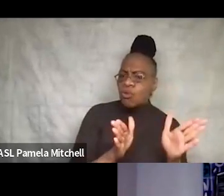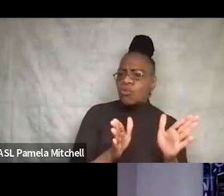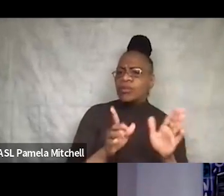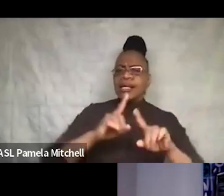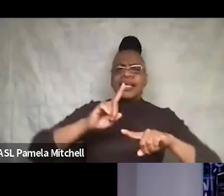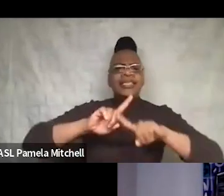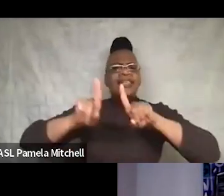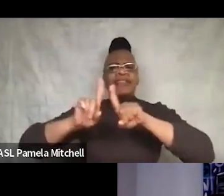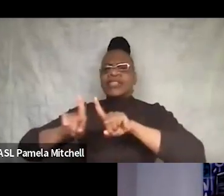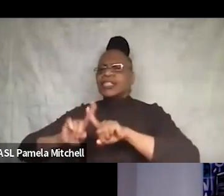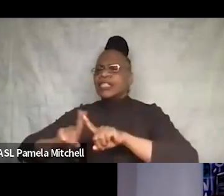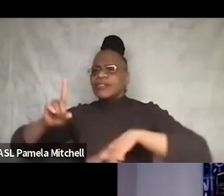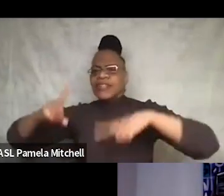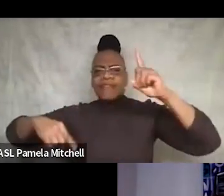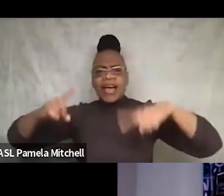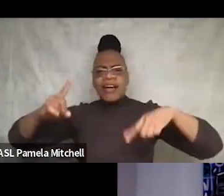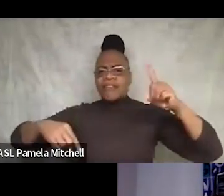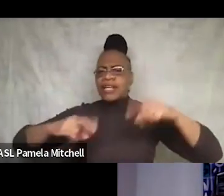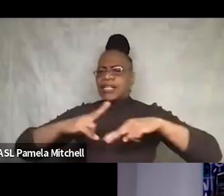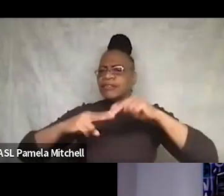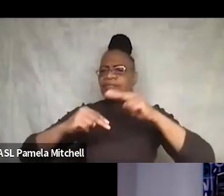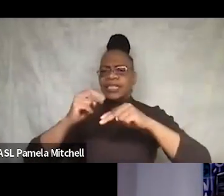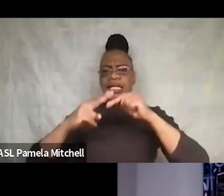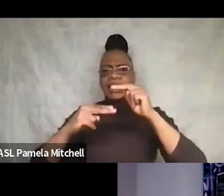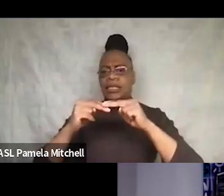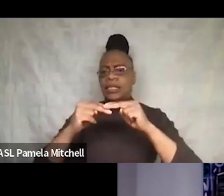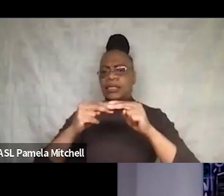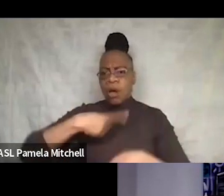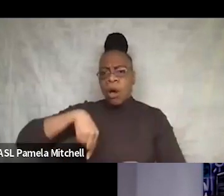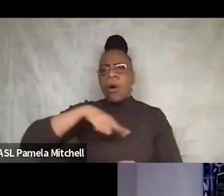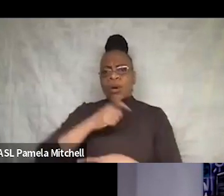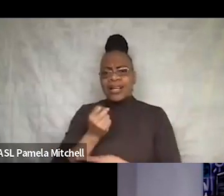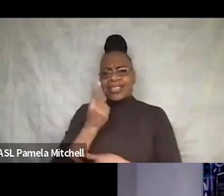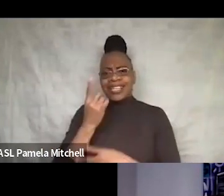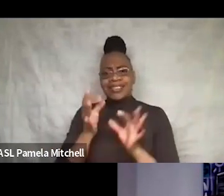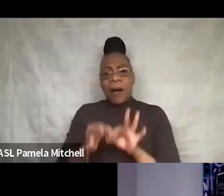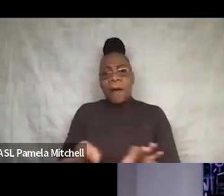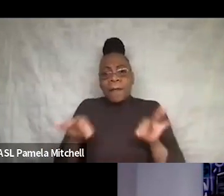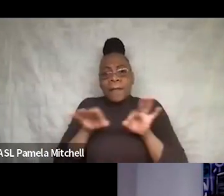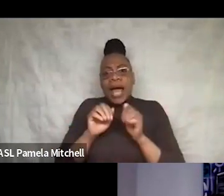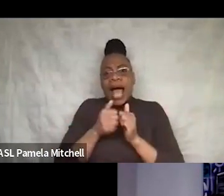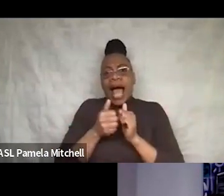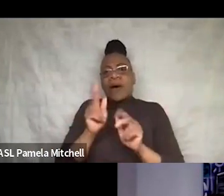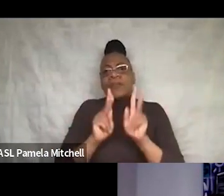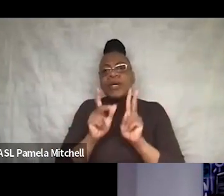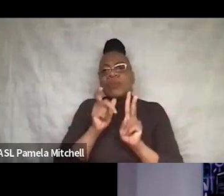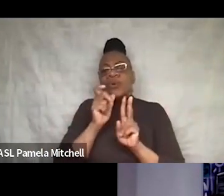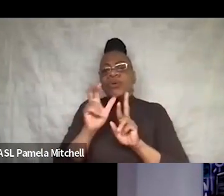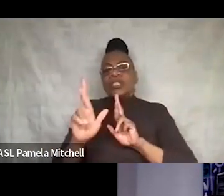and we understand how important it is, you know, and how people will respond to somebody who has been through something they've been through.